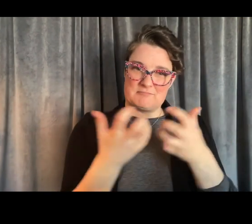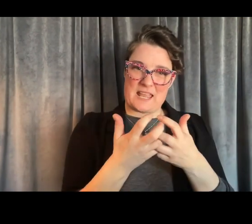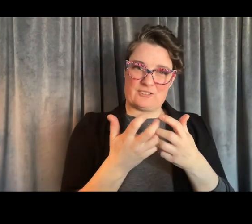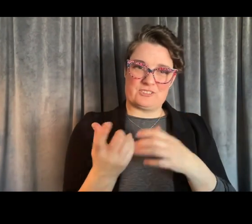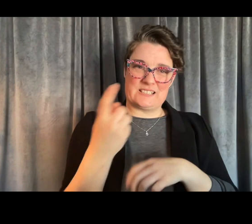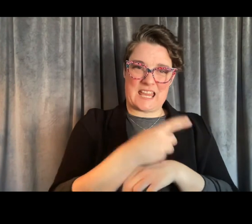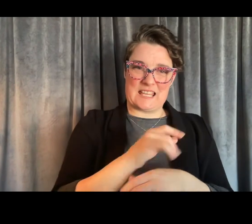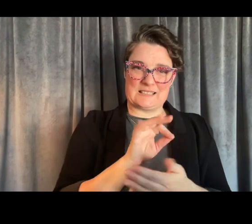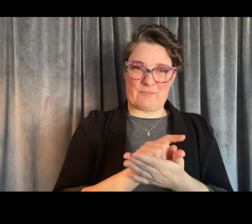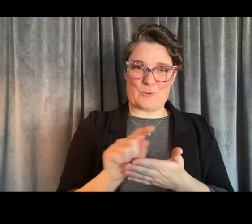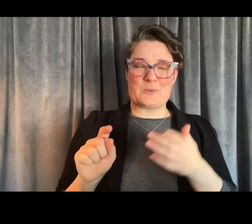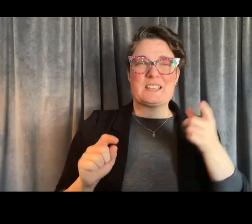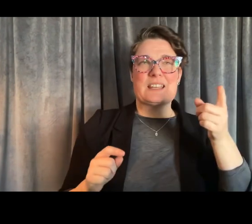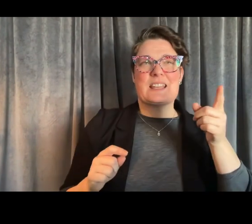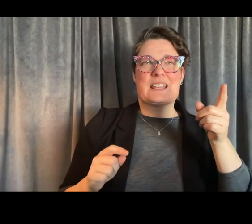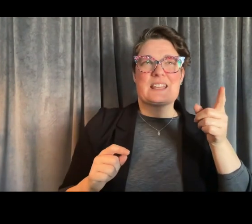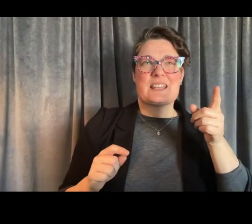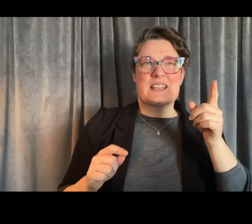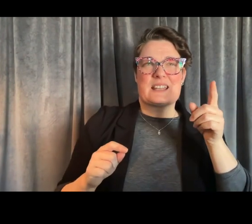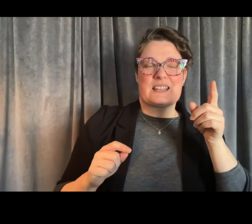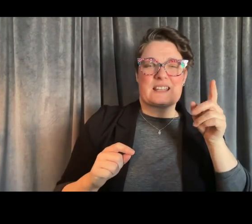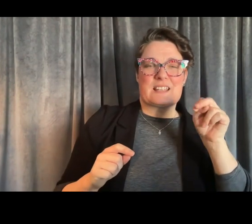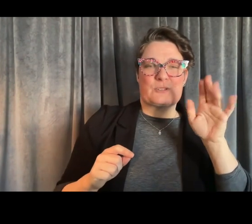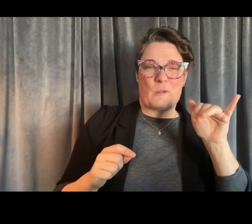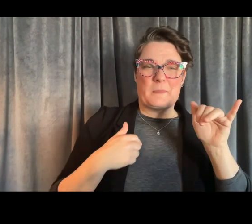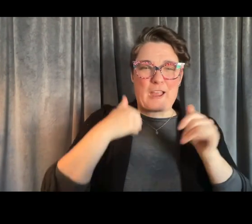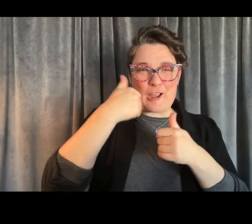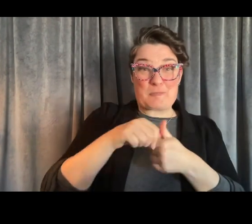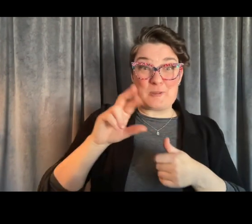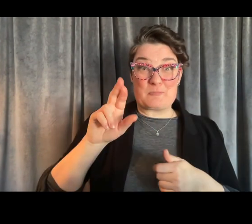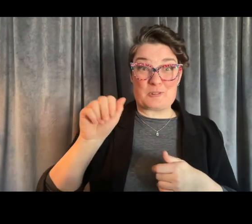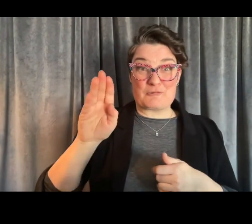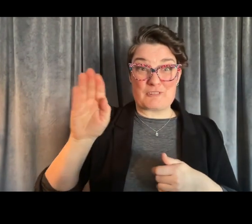Nomy: I always remember, Rabbi Lynn being like seven, like when you go